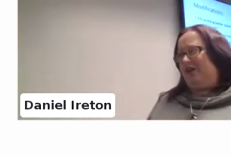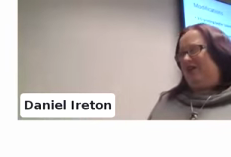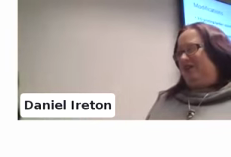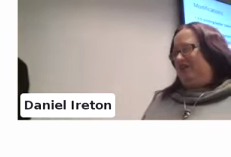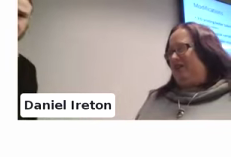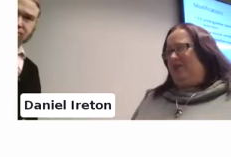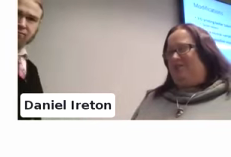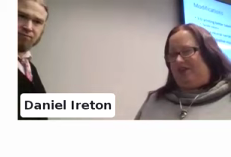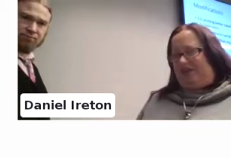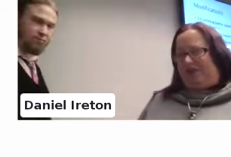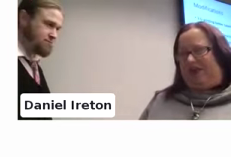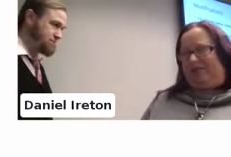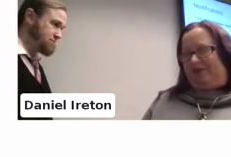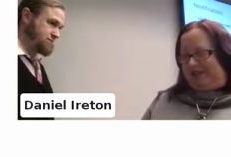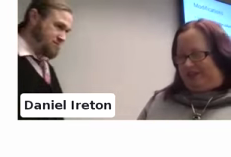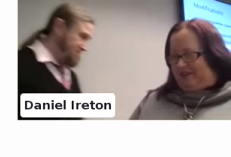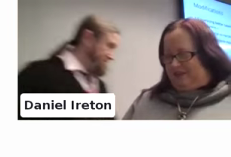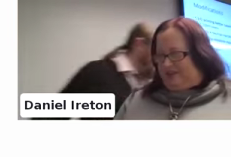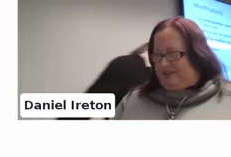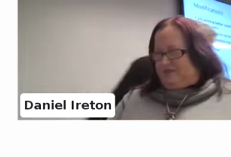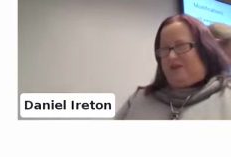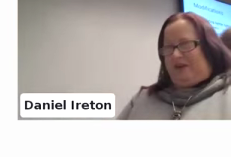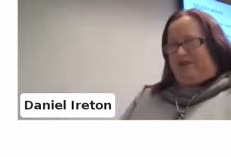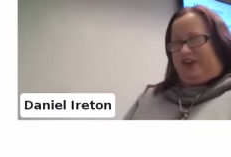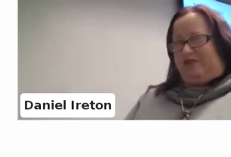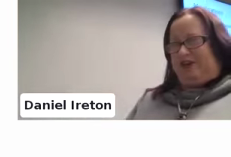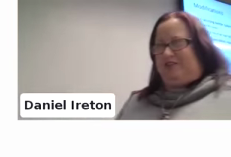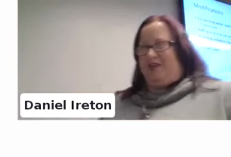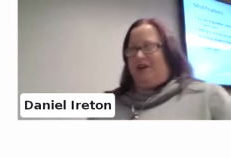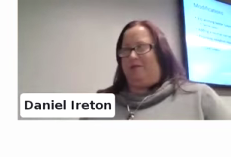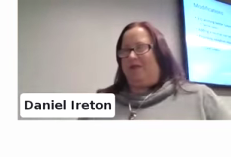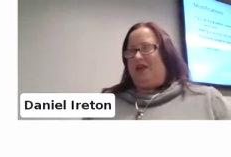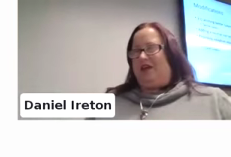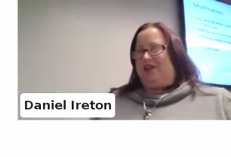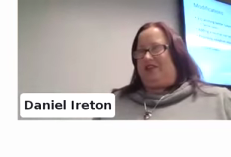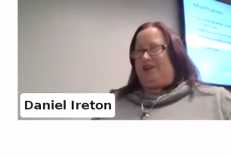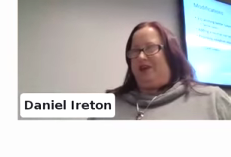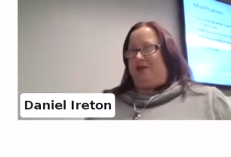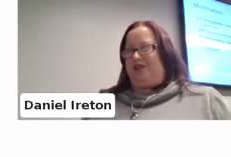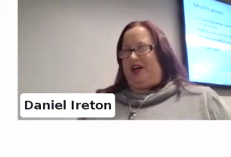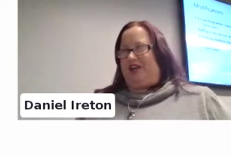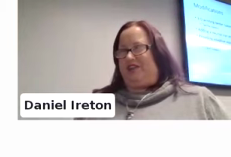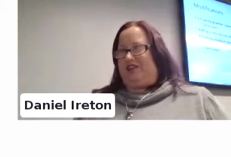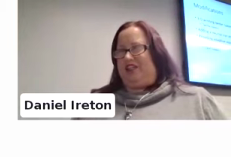We found this great way to reach people and get them to actually start thinking about accessibility. So some of modifications we have found, so we've been 3-D printing things.